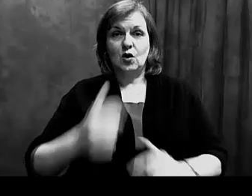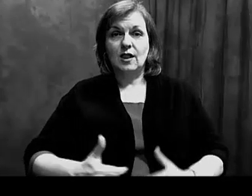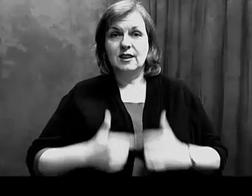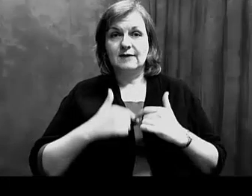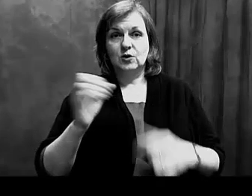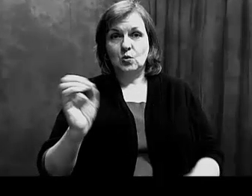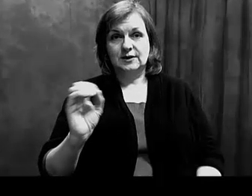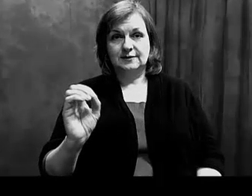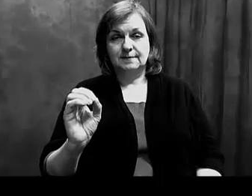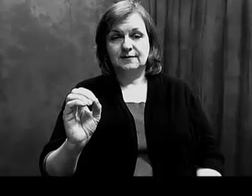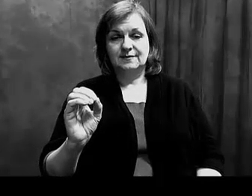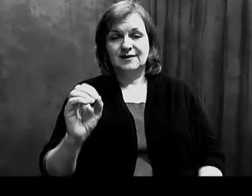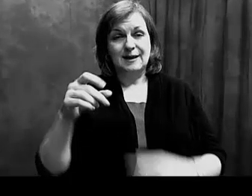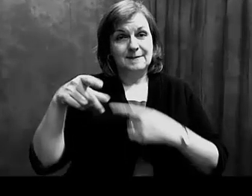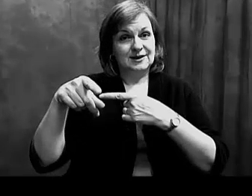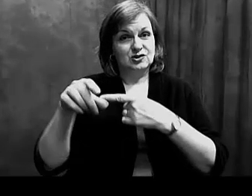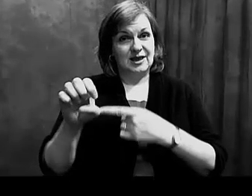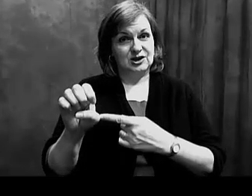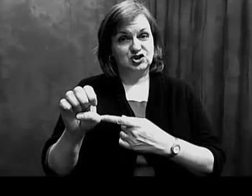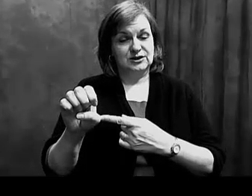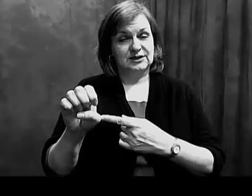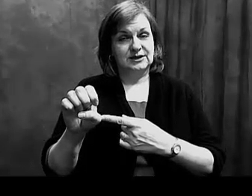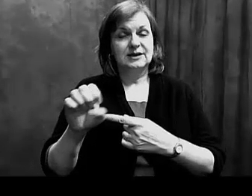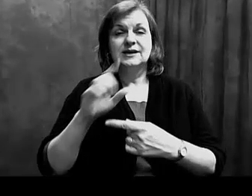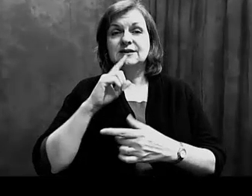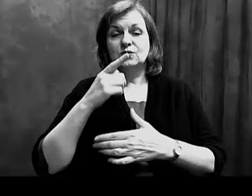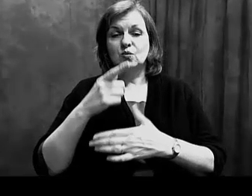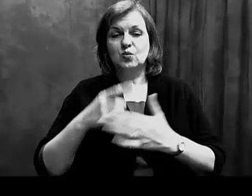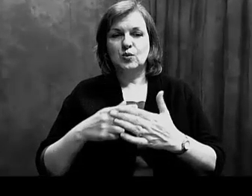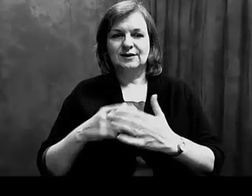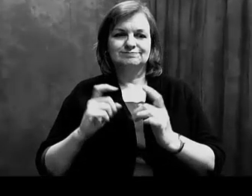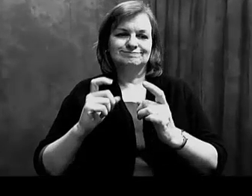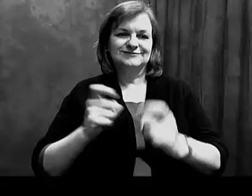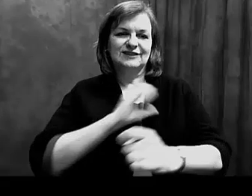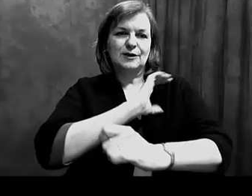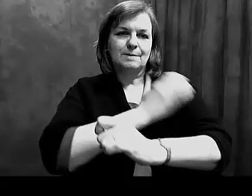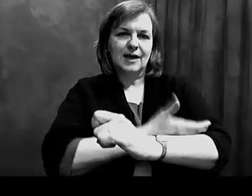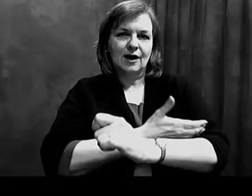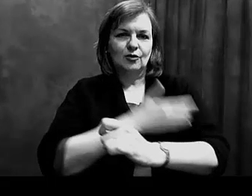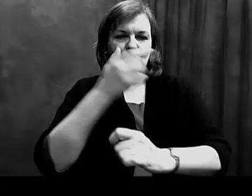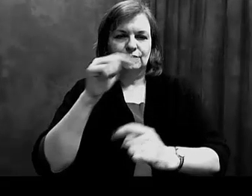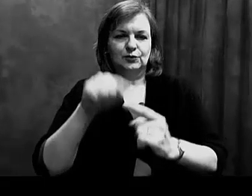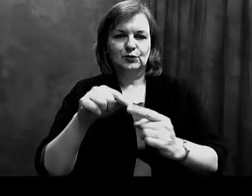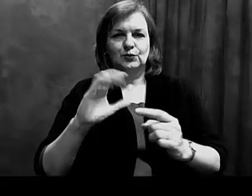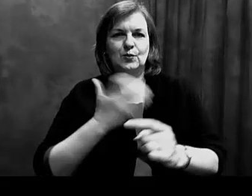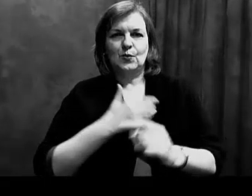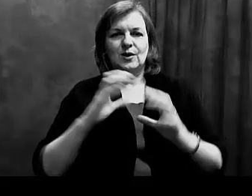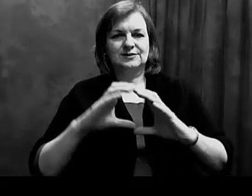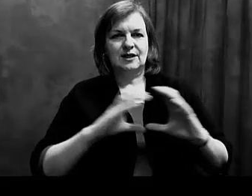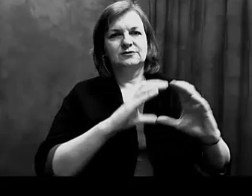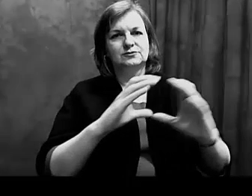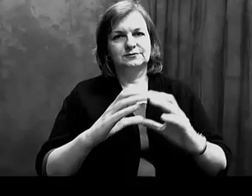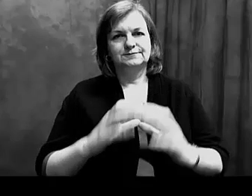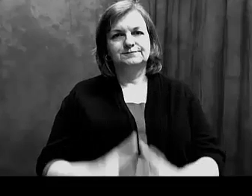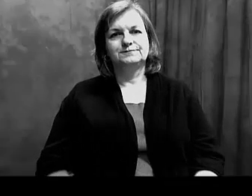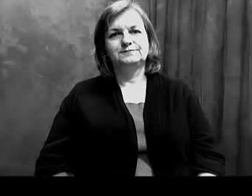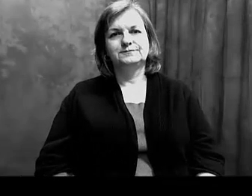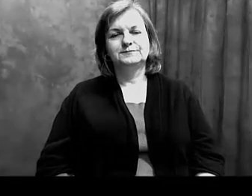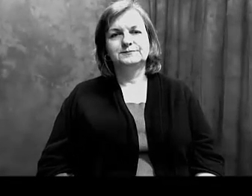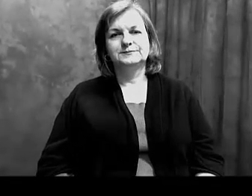because that potential energy is what is going to be able to power everything that our cells do